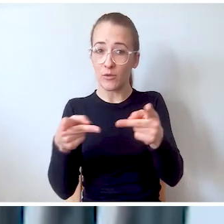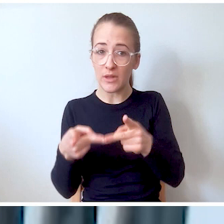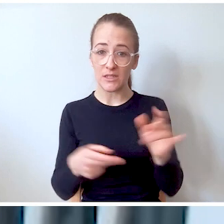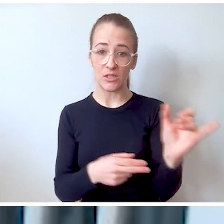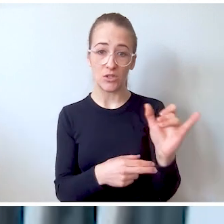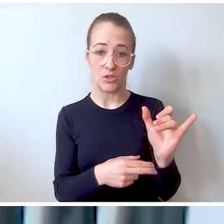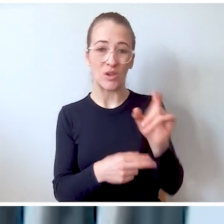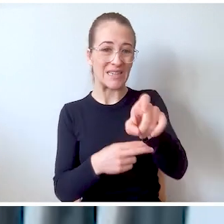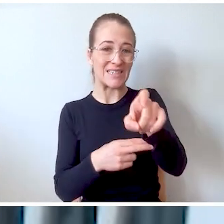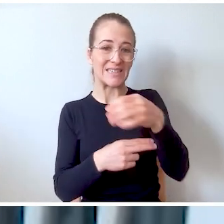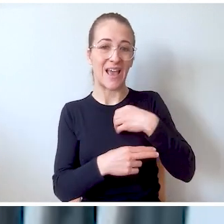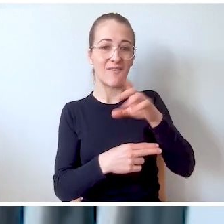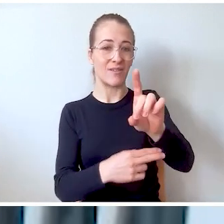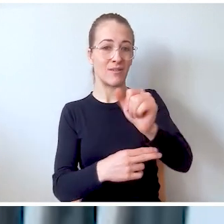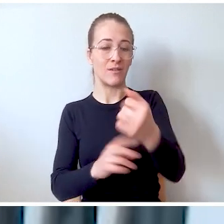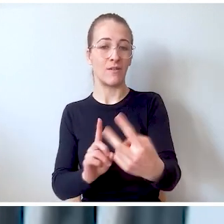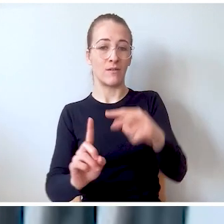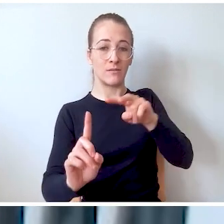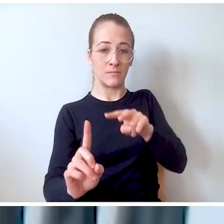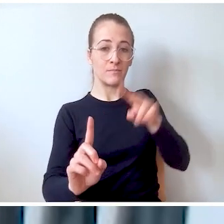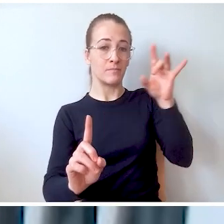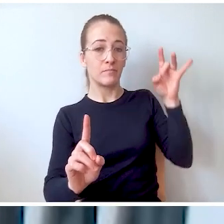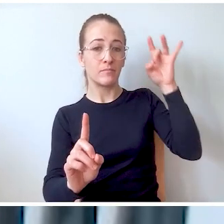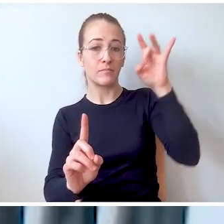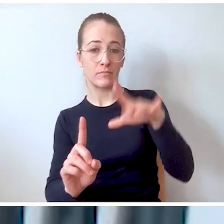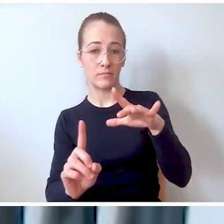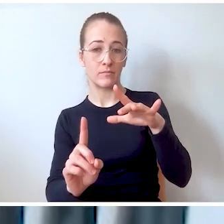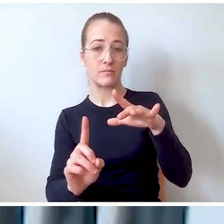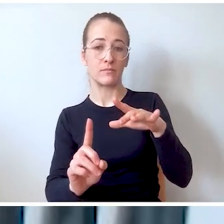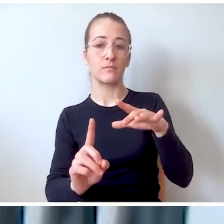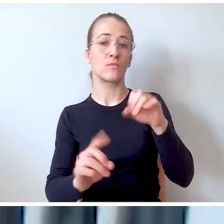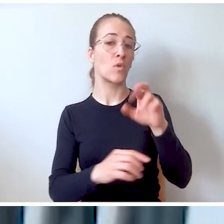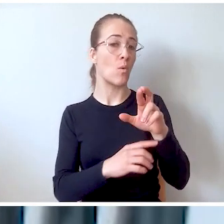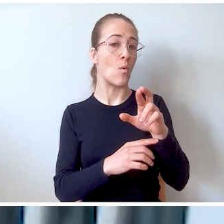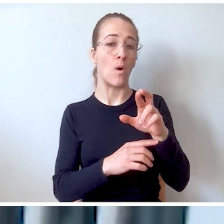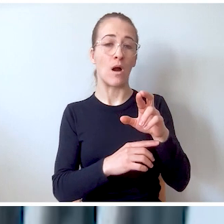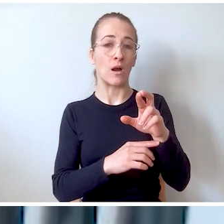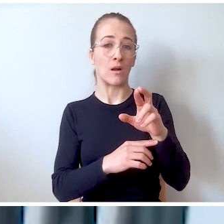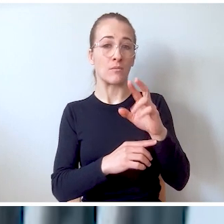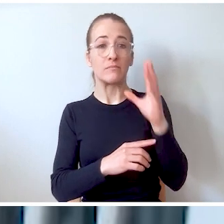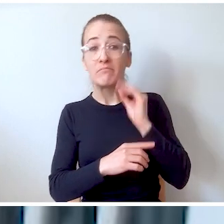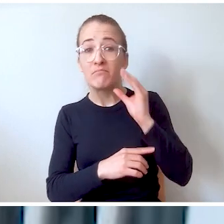they need to have a disabled viewpoint or vantage point integrated into them